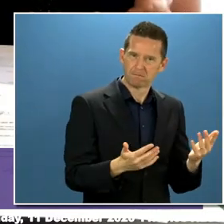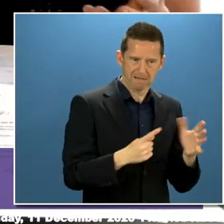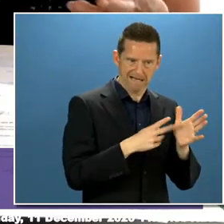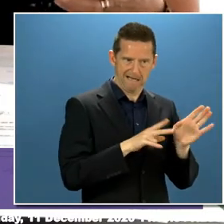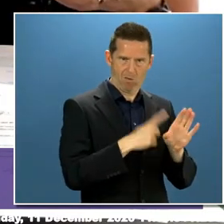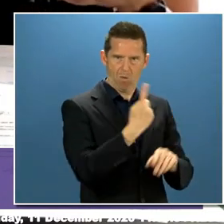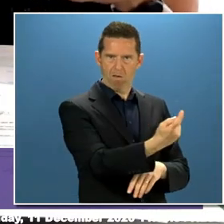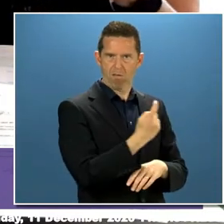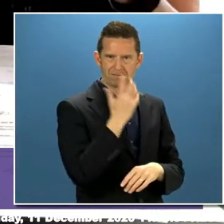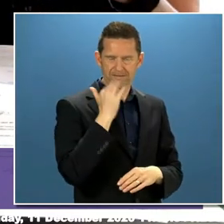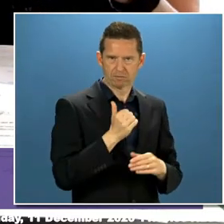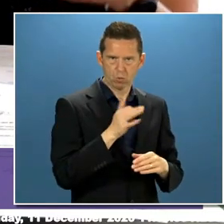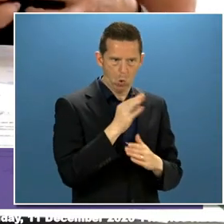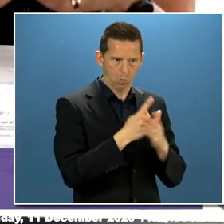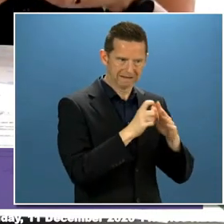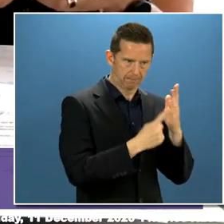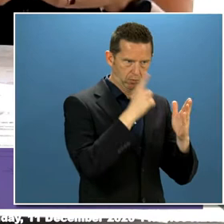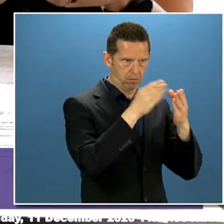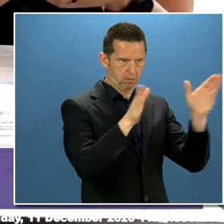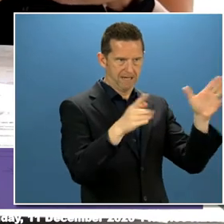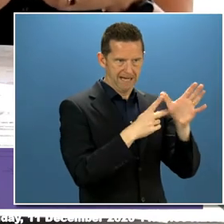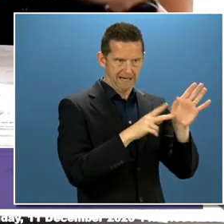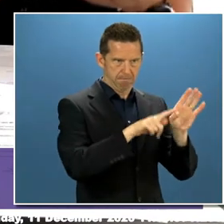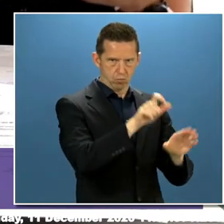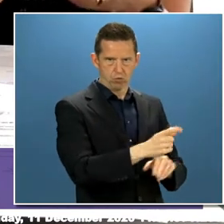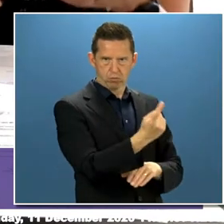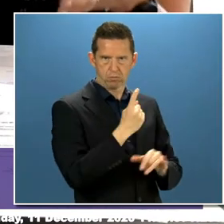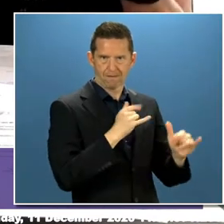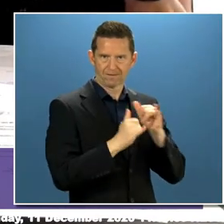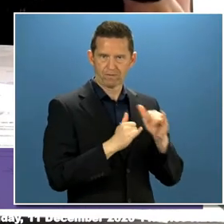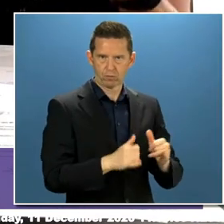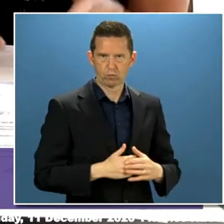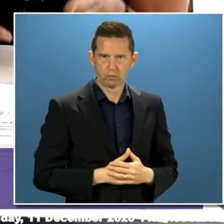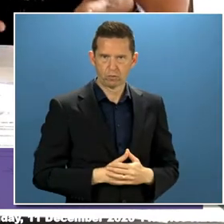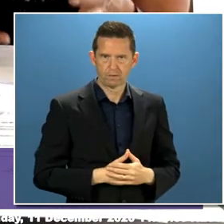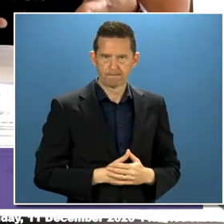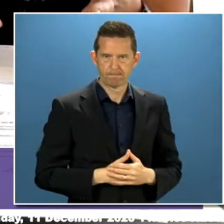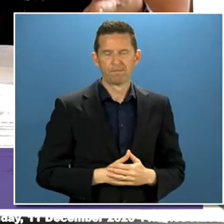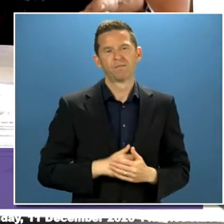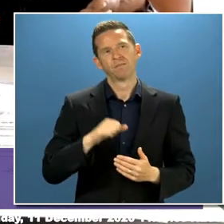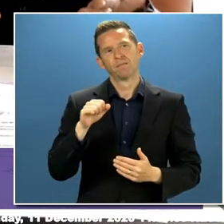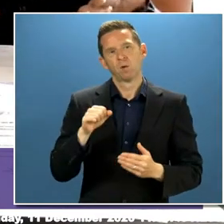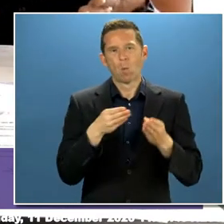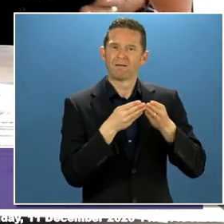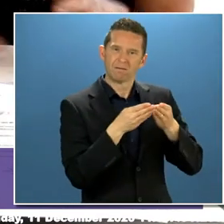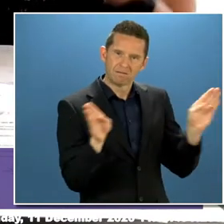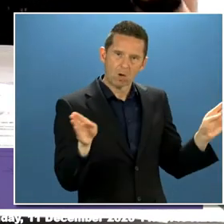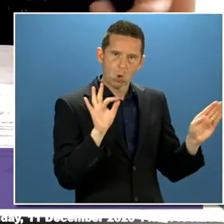So we're trying to, whilst being specific in creating an inclusive